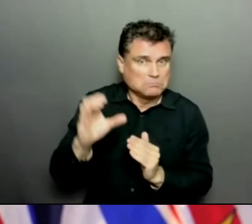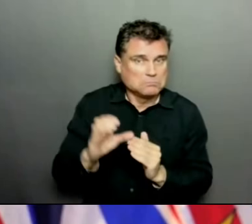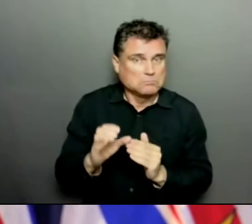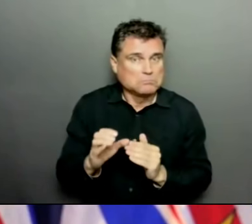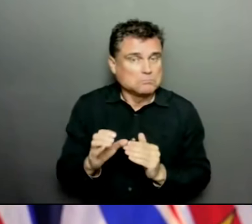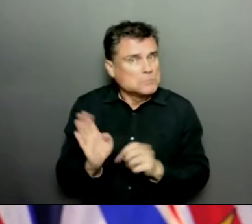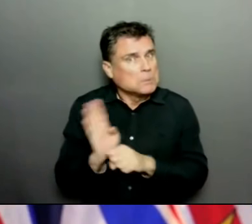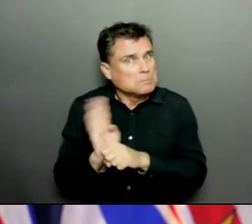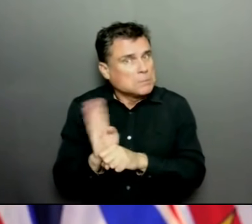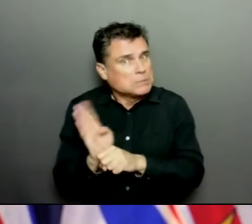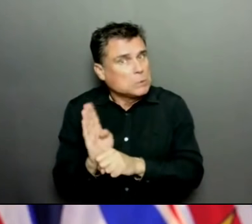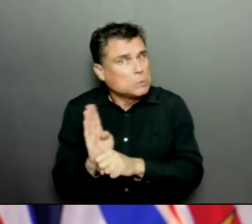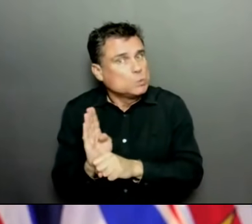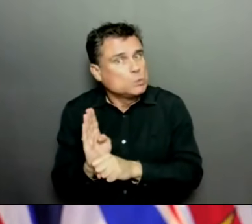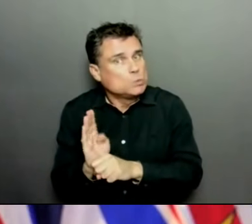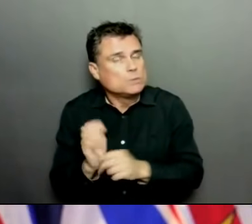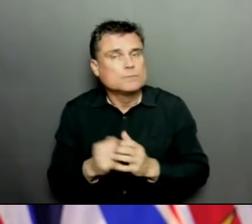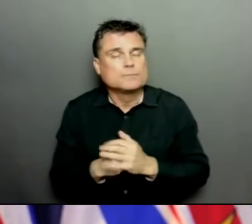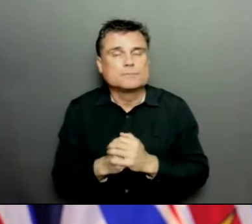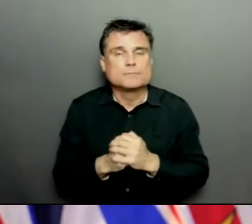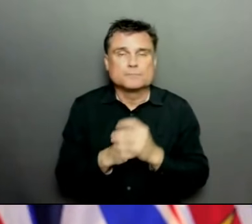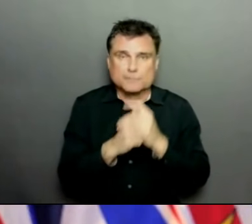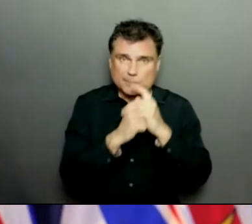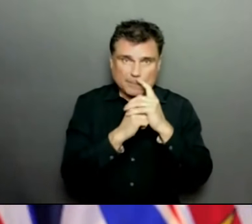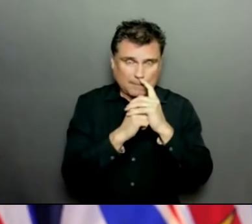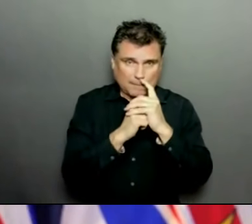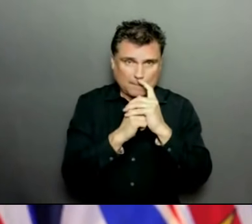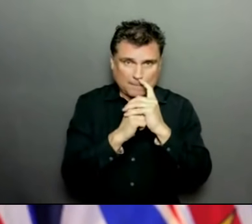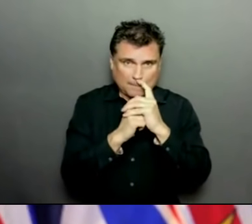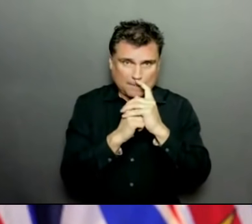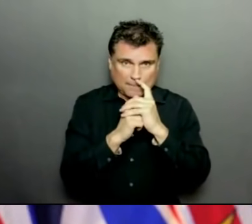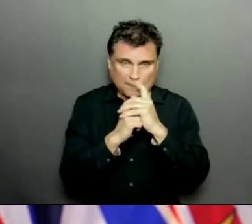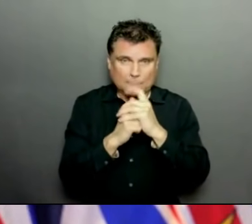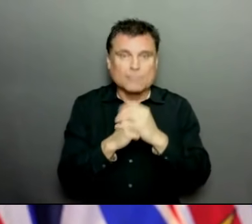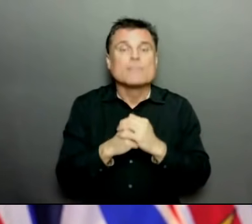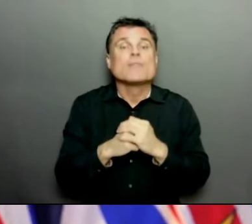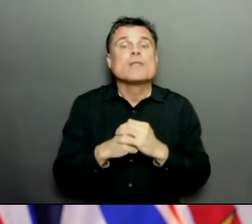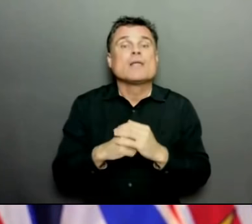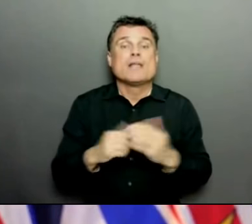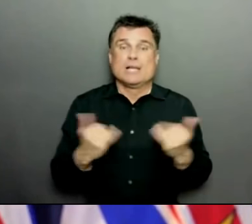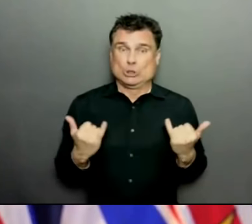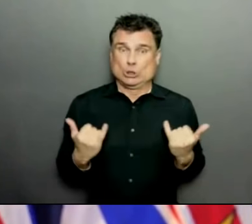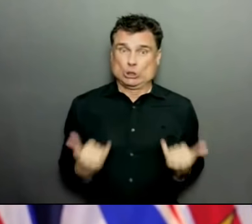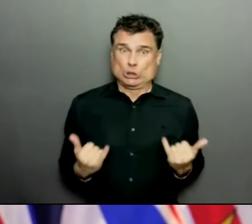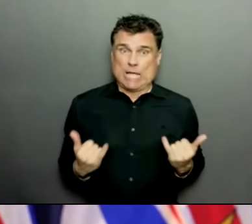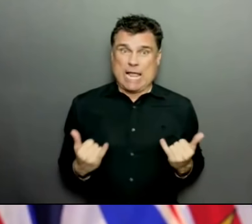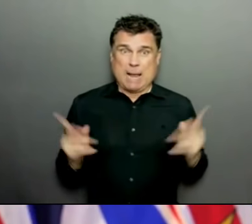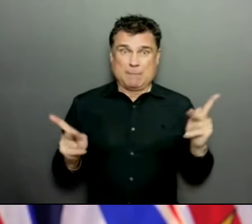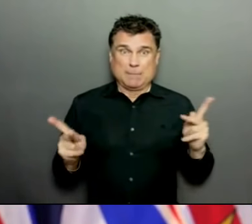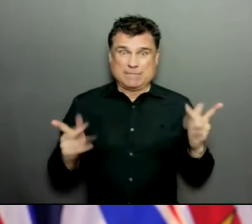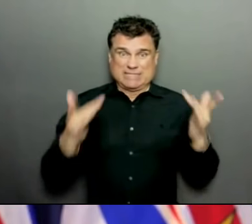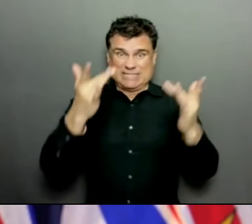at this time of year, but nonetheless, very significant and busy emergency rooms, 9718 active cases of COVID-19 with respect